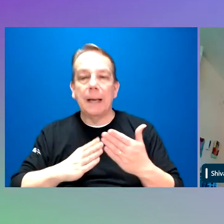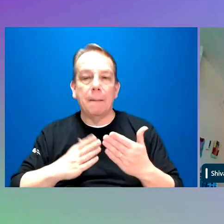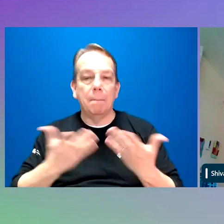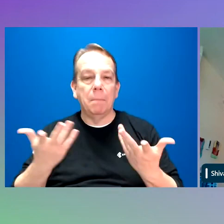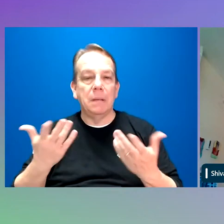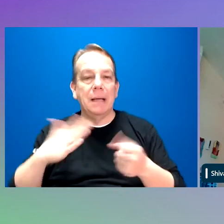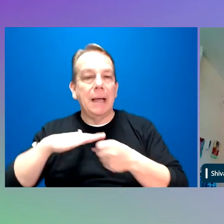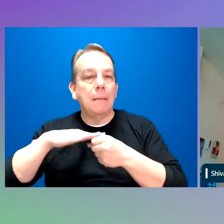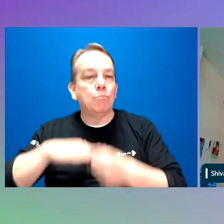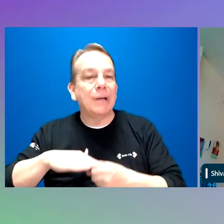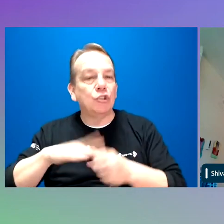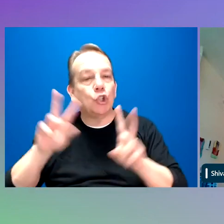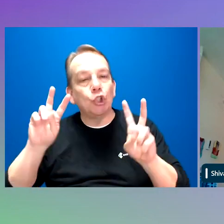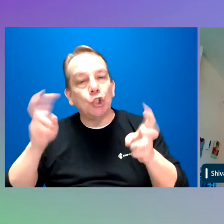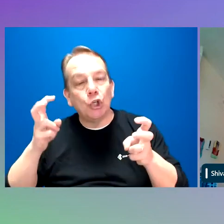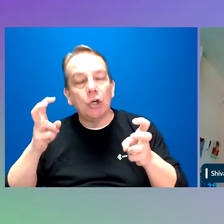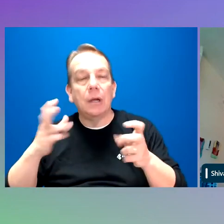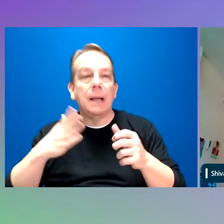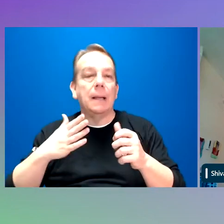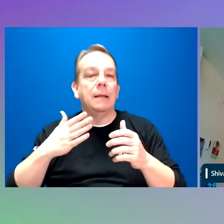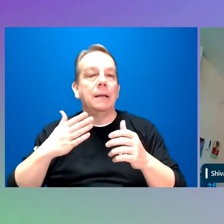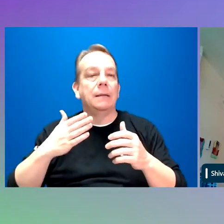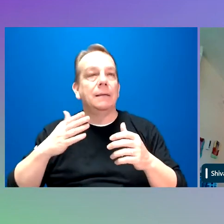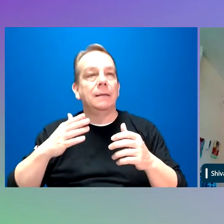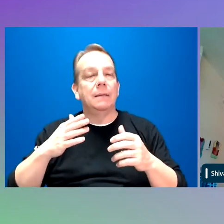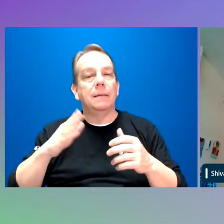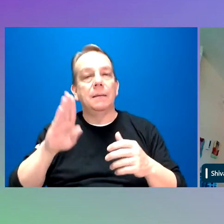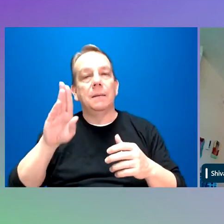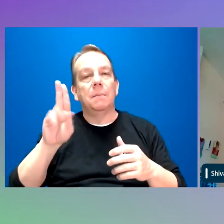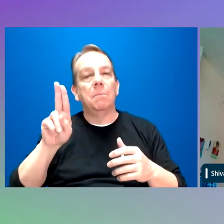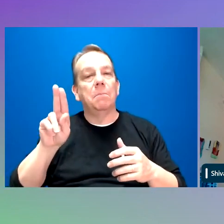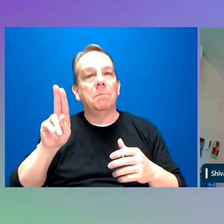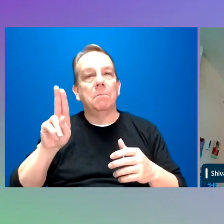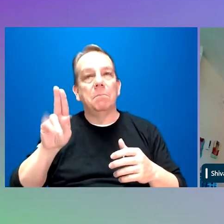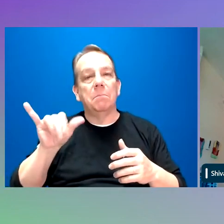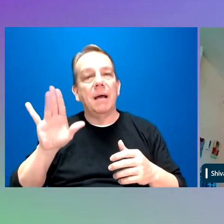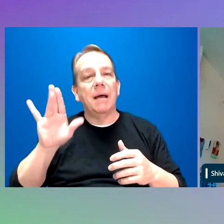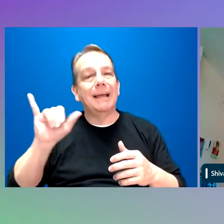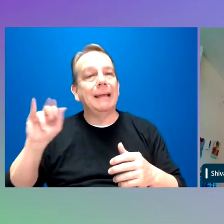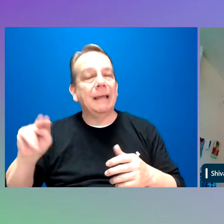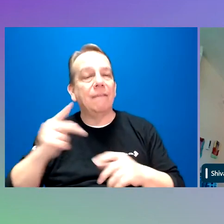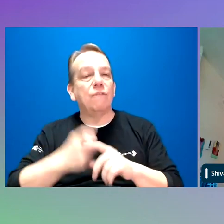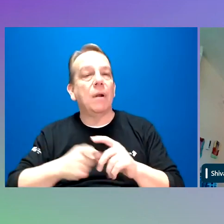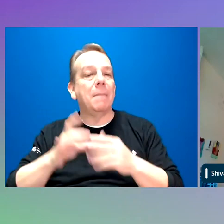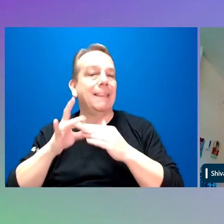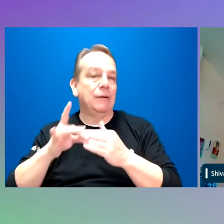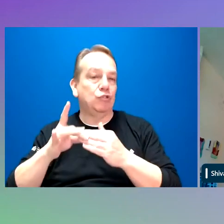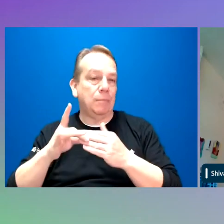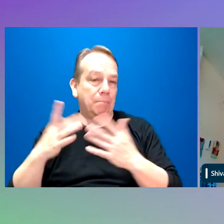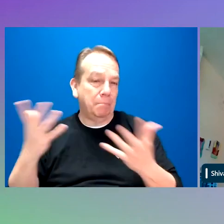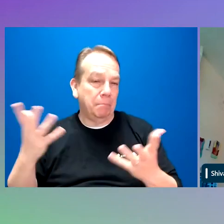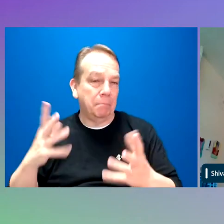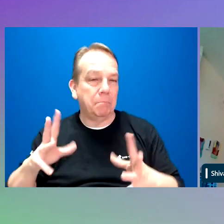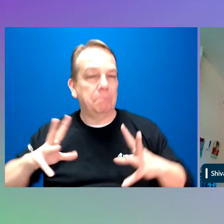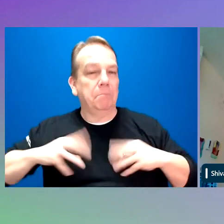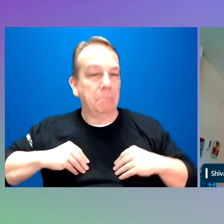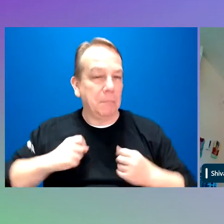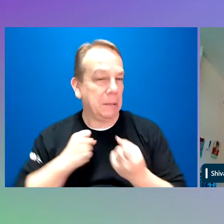from their immediate leadership,